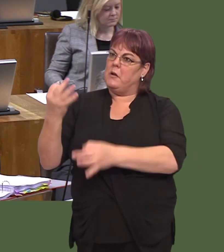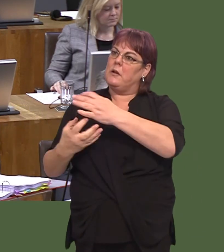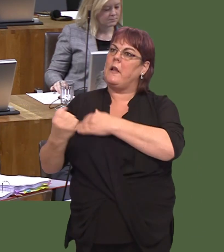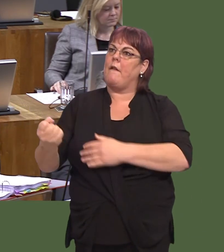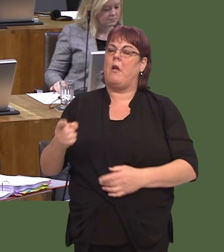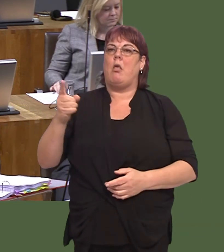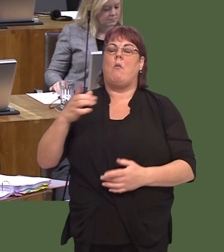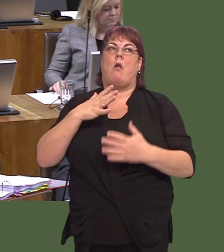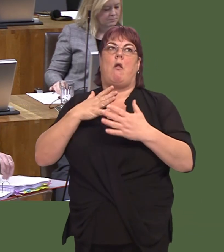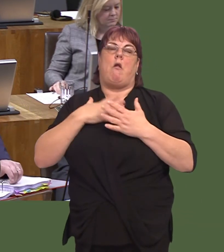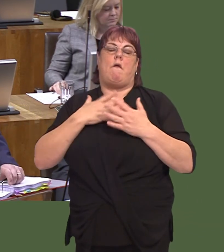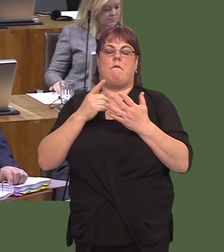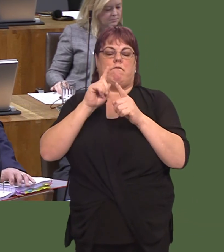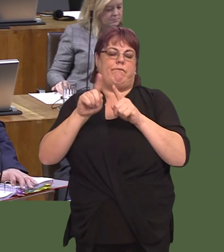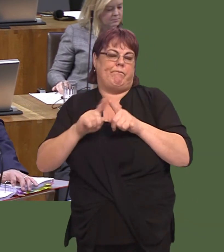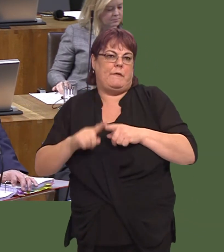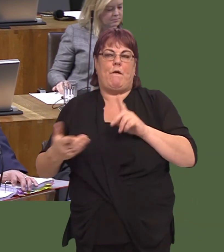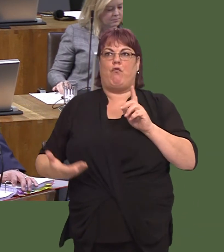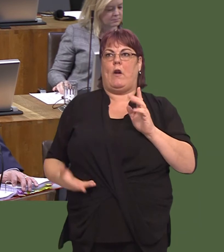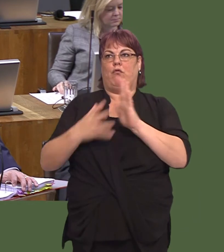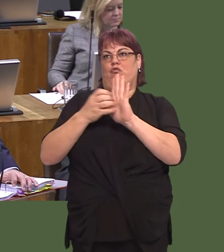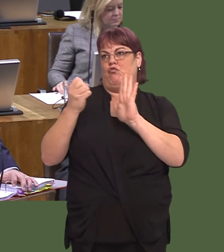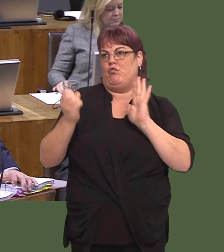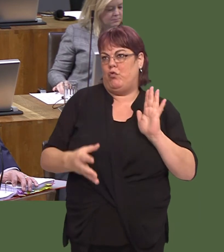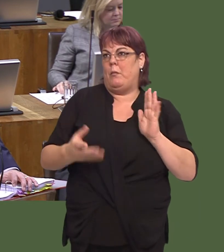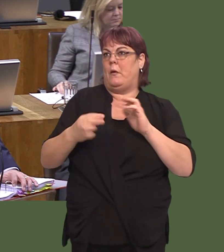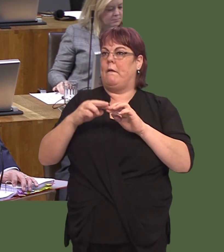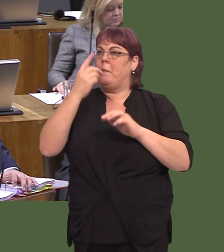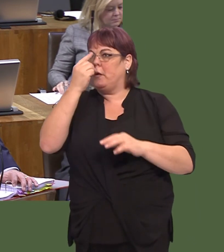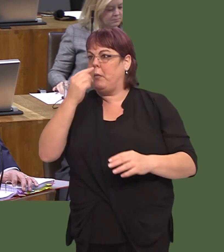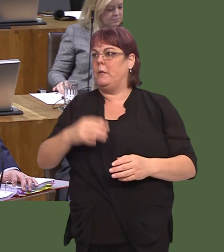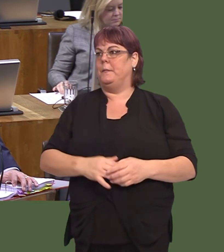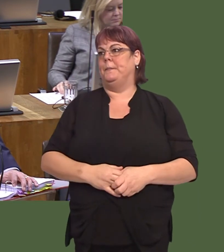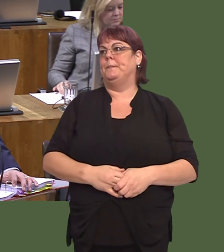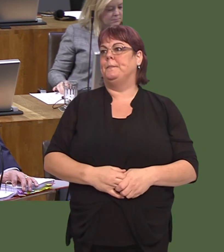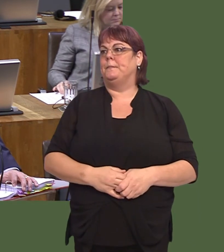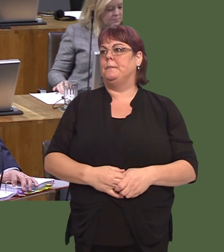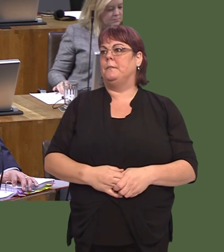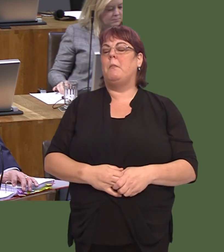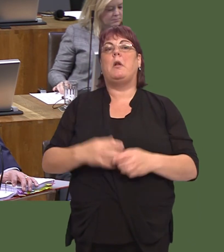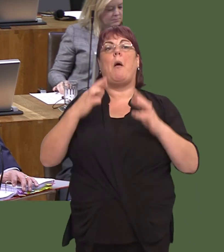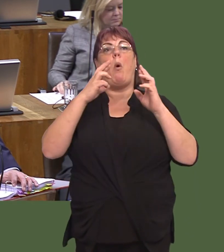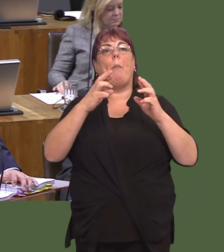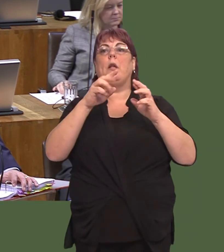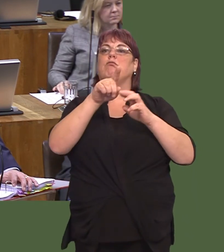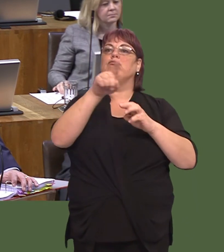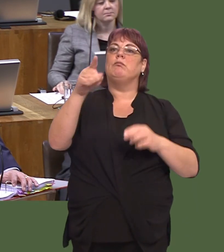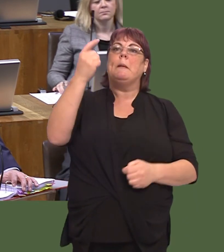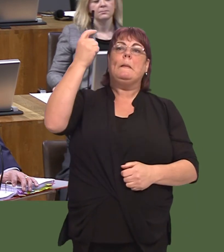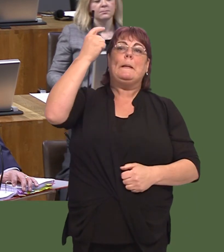in removing as many rights and protections as possible. I hope the sensible people within that party actually win out.